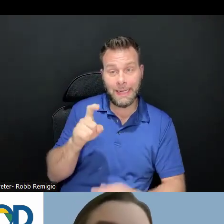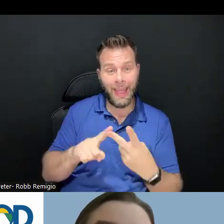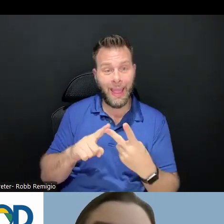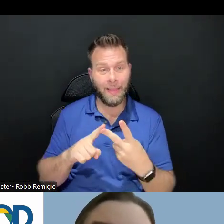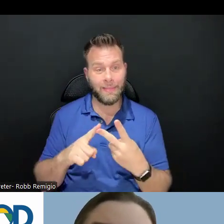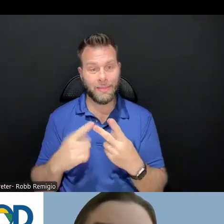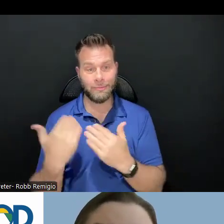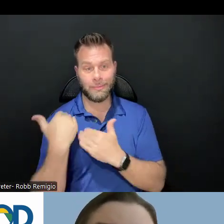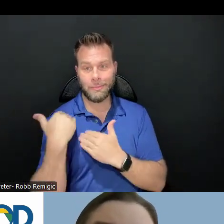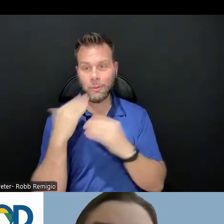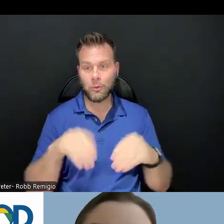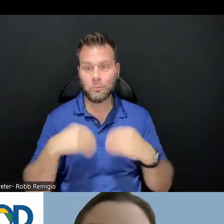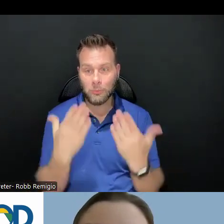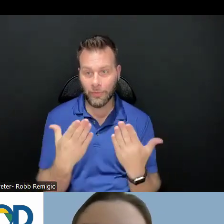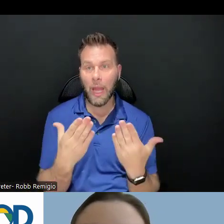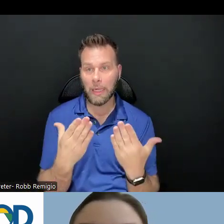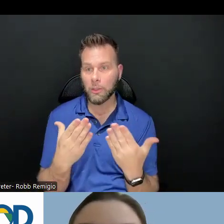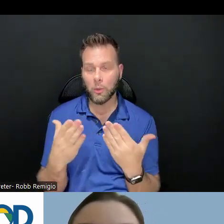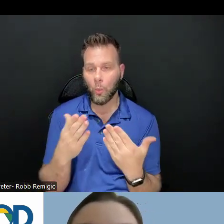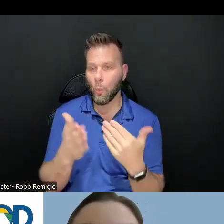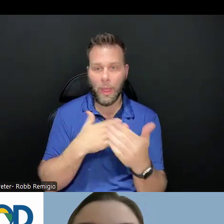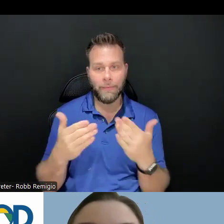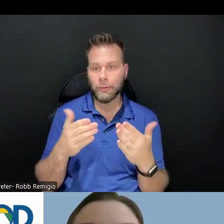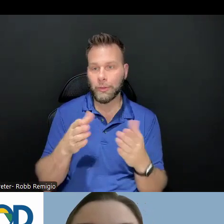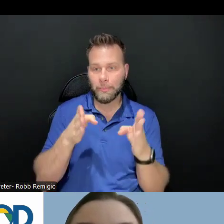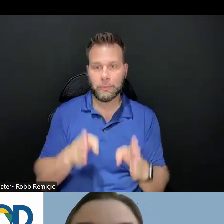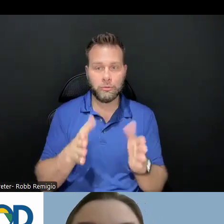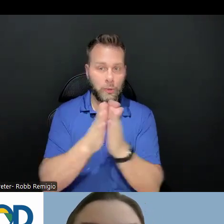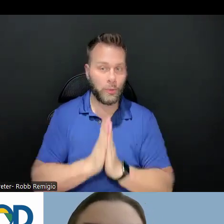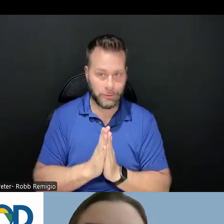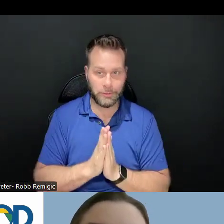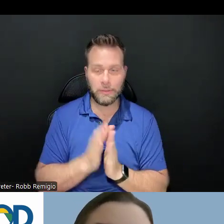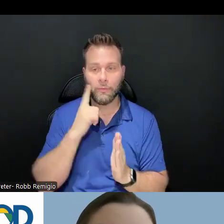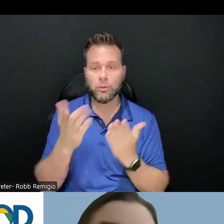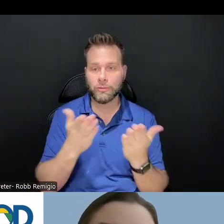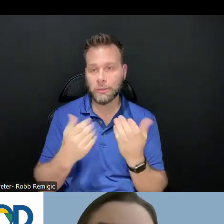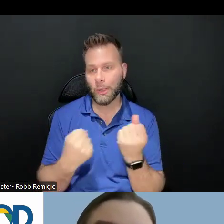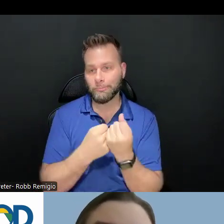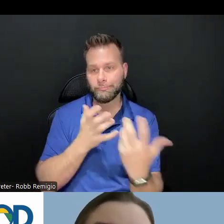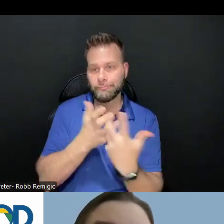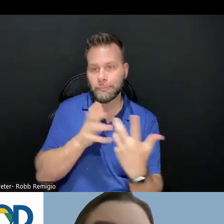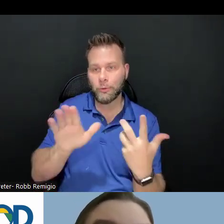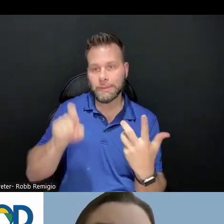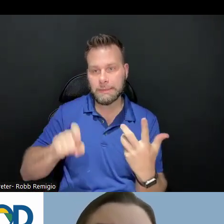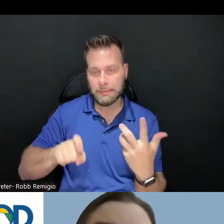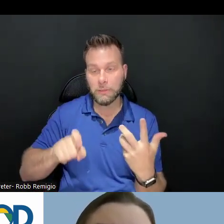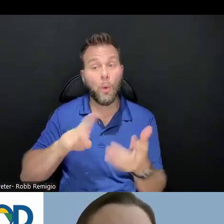feasibility to provide, uhm, what -- whatever's being requested. So, that means that they have